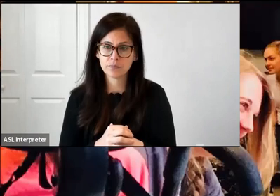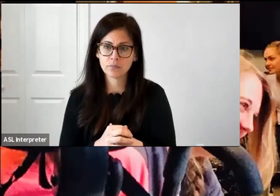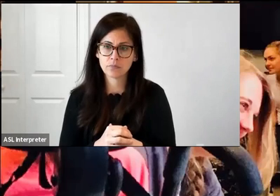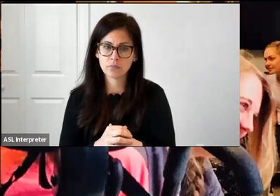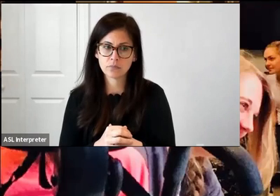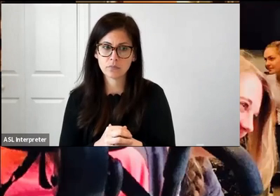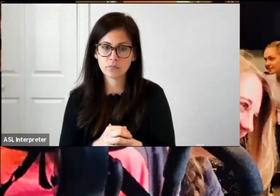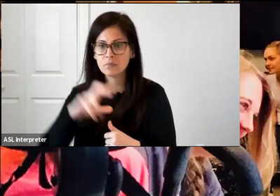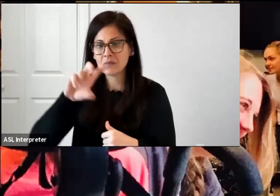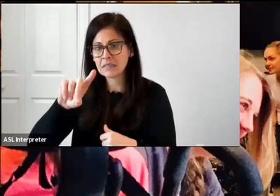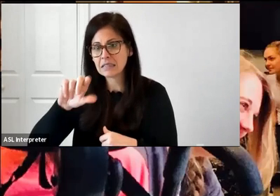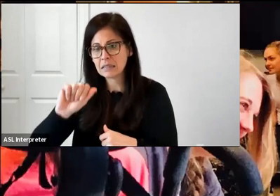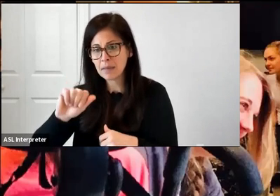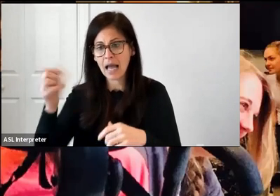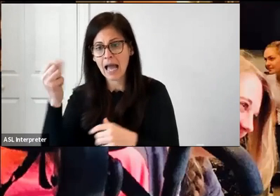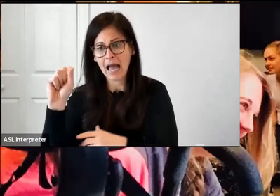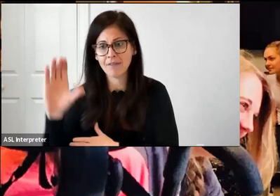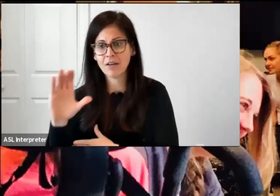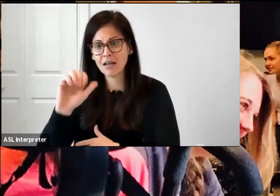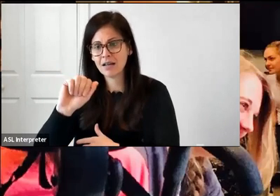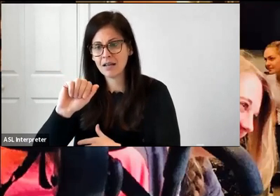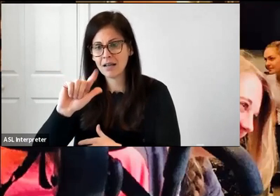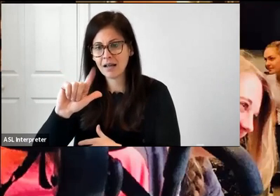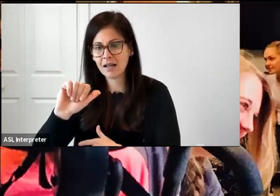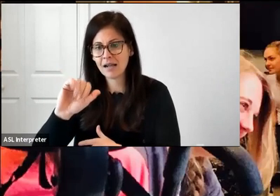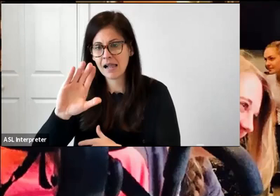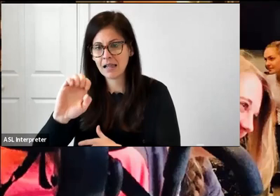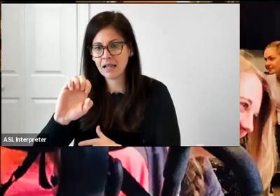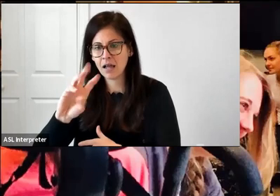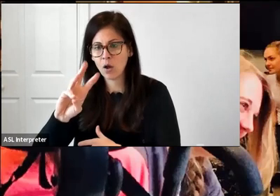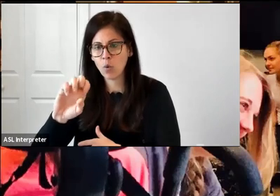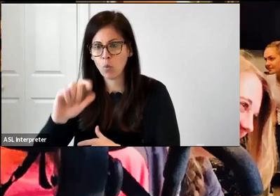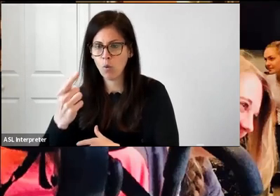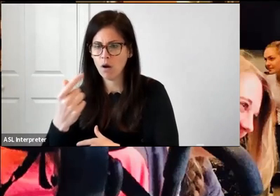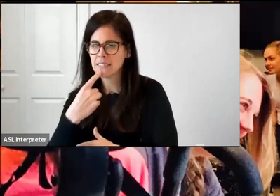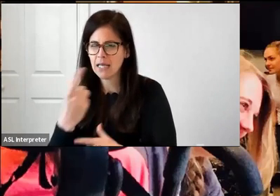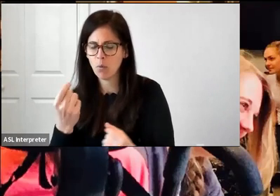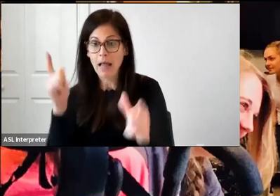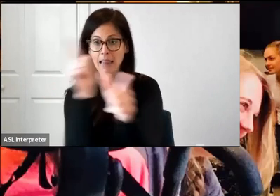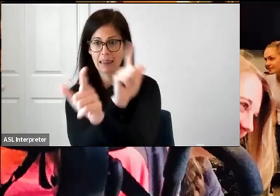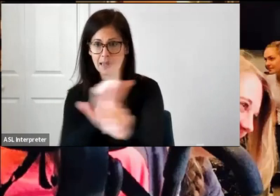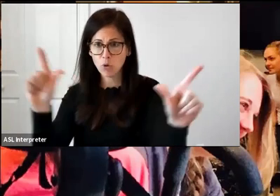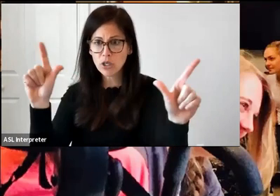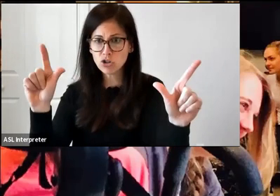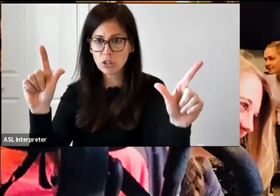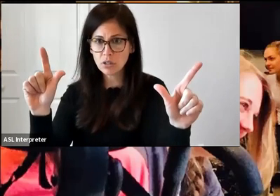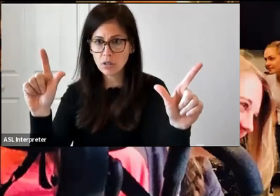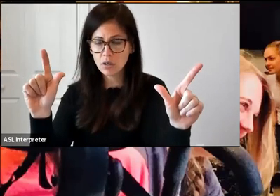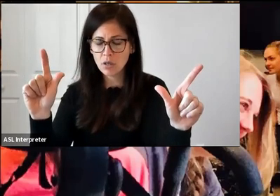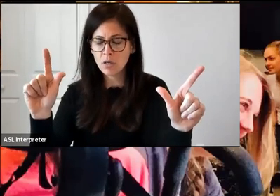Disability activist Alice Wong says, "Liberation is conceived by our imagination,